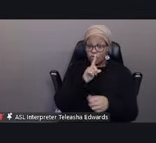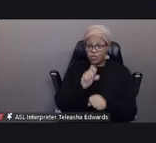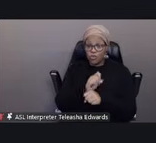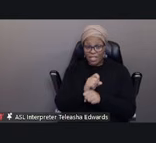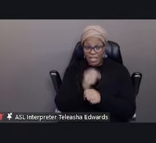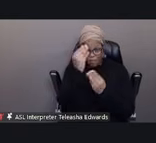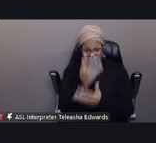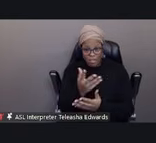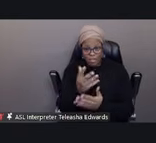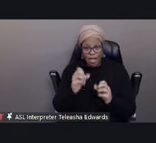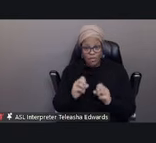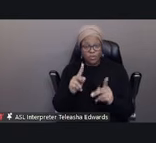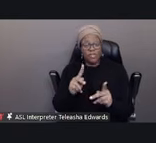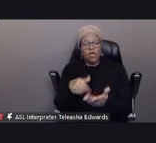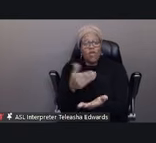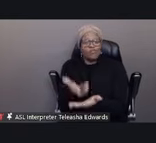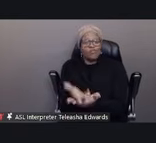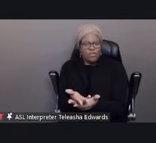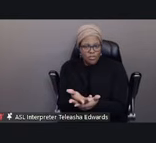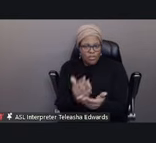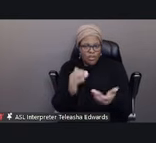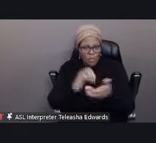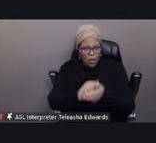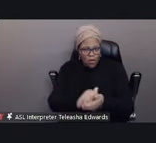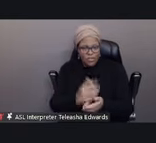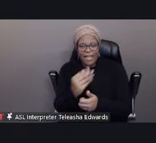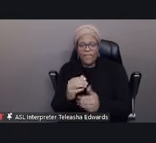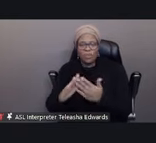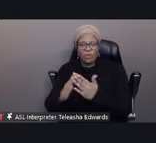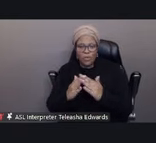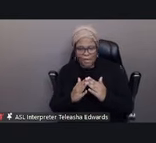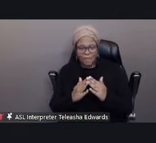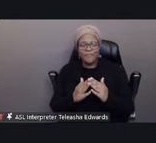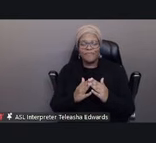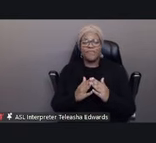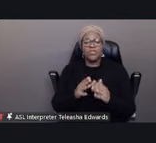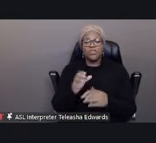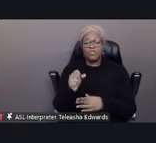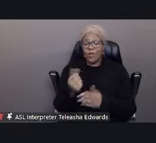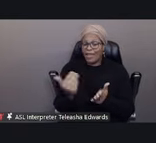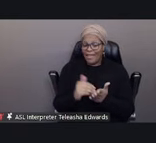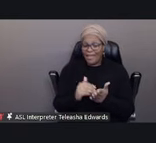to the partners and communities that they're serving. Um so again, our goal is to augment